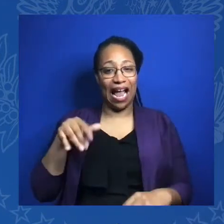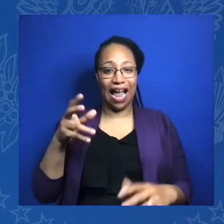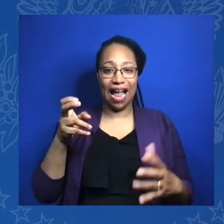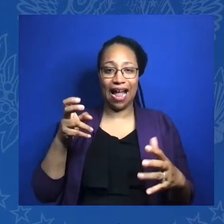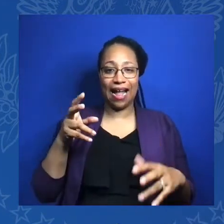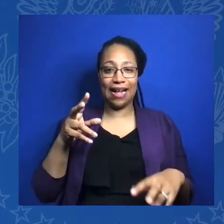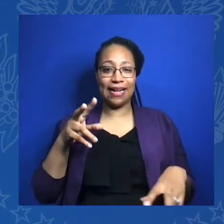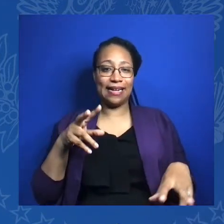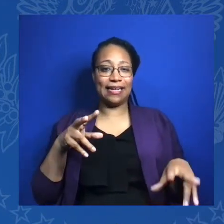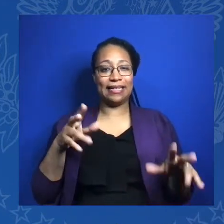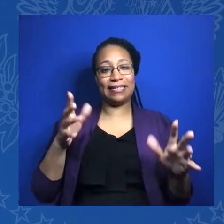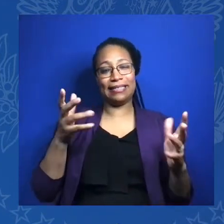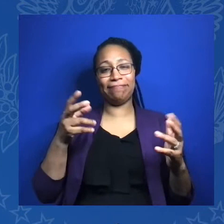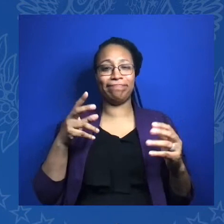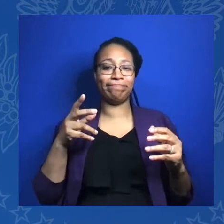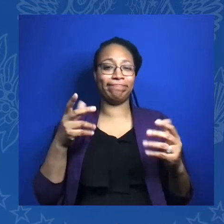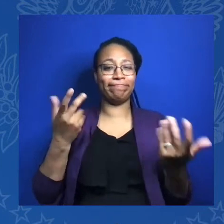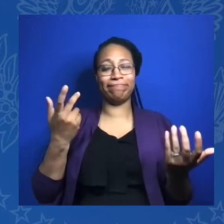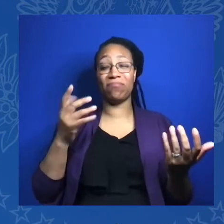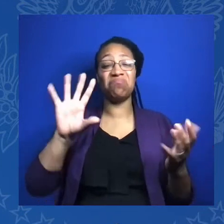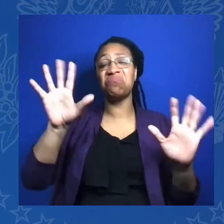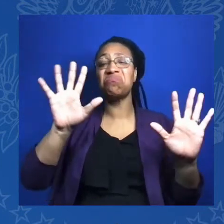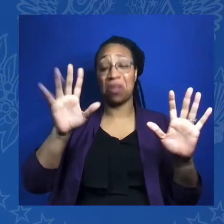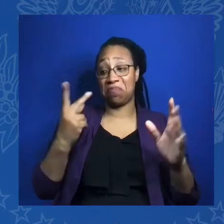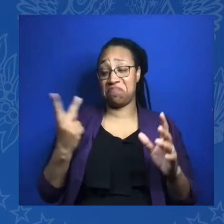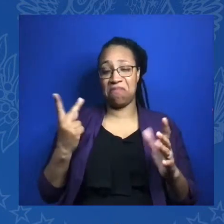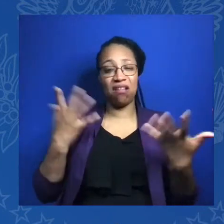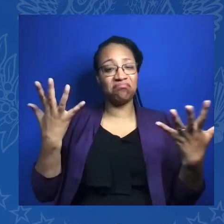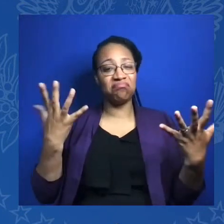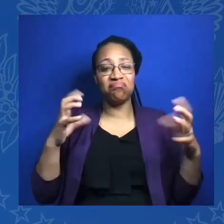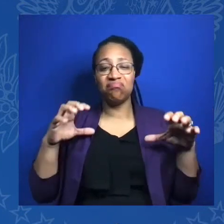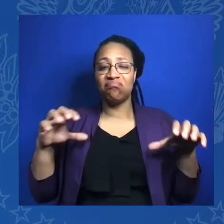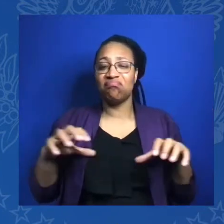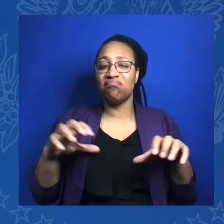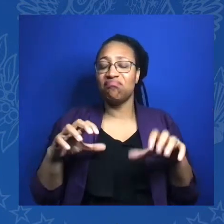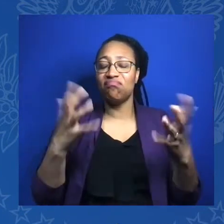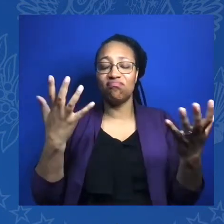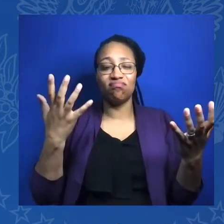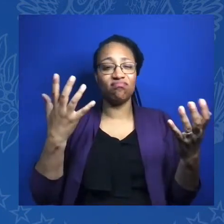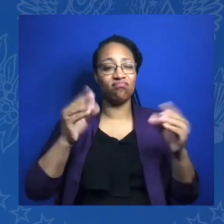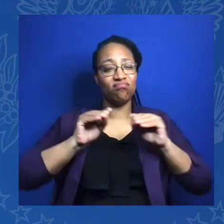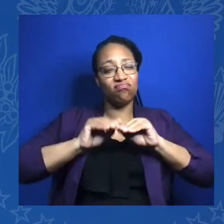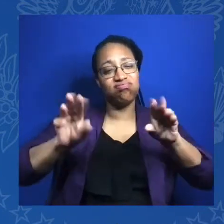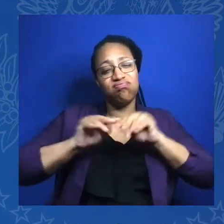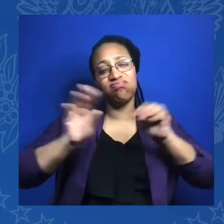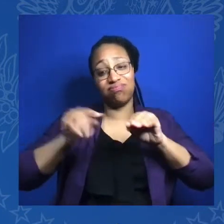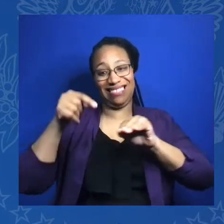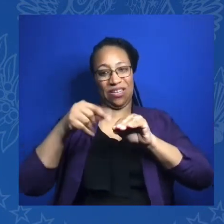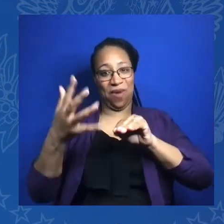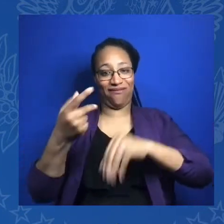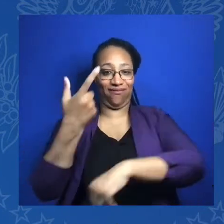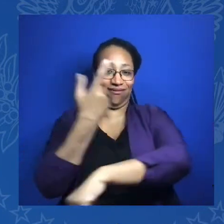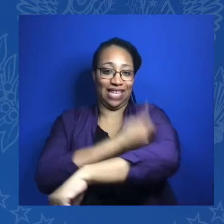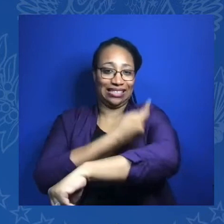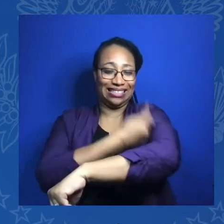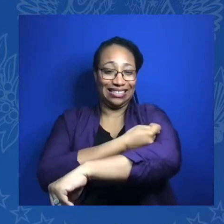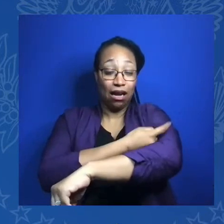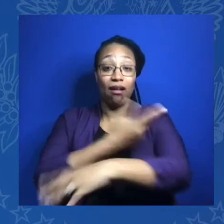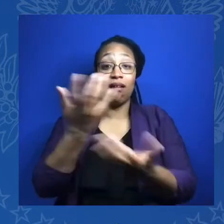Vaccinated the nation. Transformed the economy. Earned historic legislative victories and midterm results.